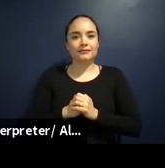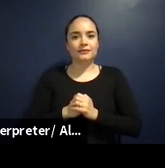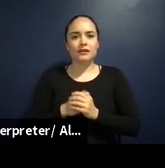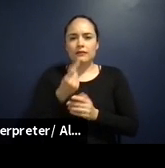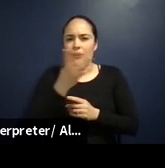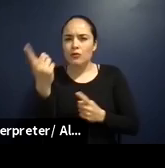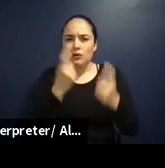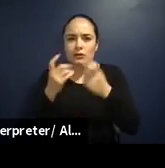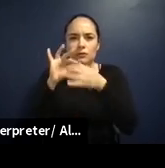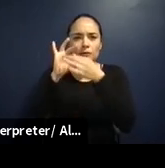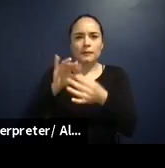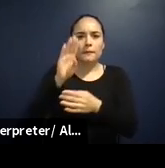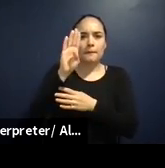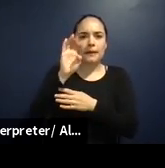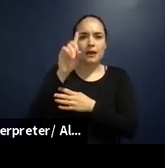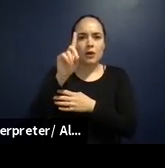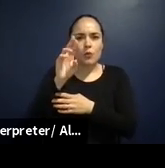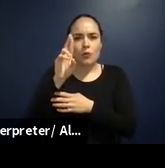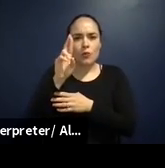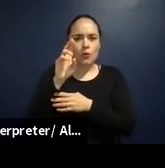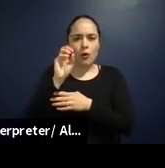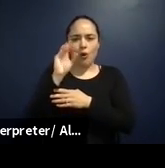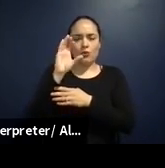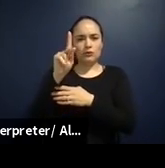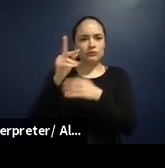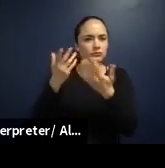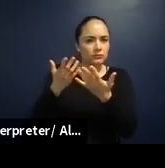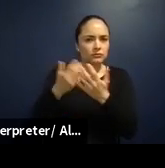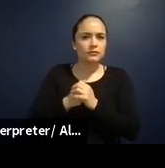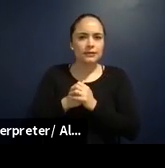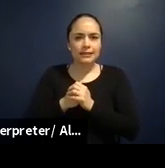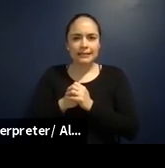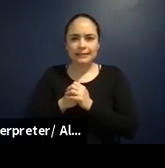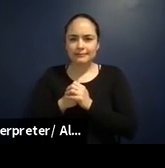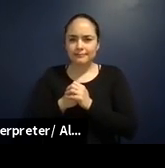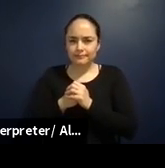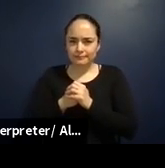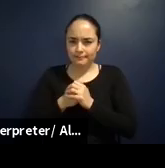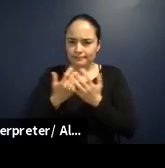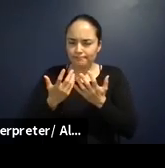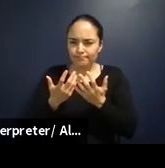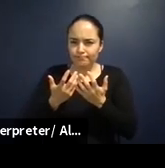get in Minecraft. I don't think I'll be able to place it now -- oh no, I can. And this block if, you